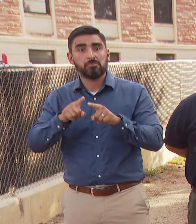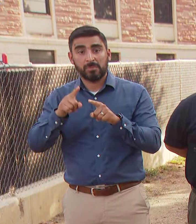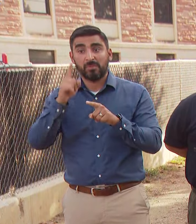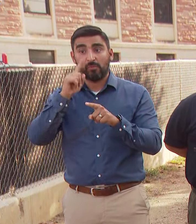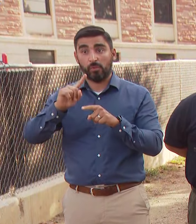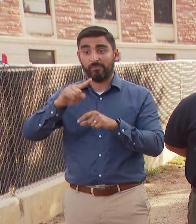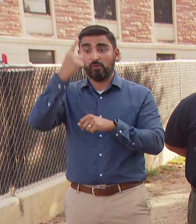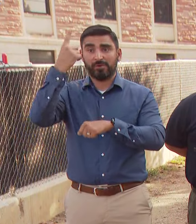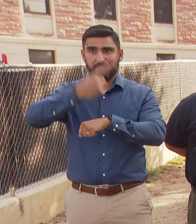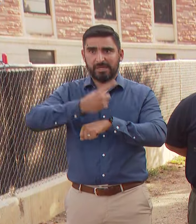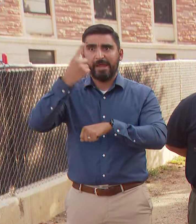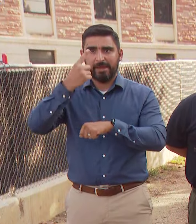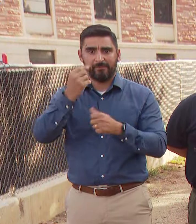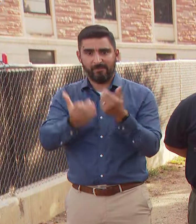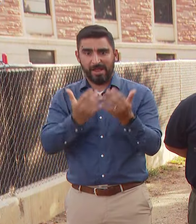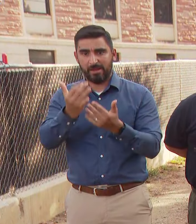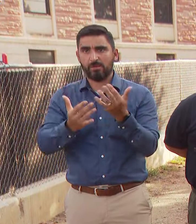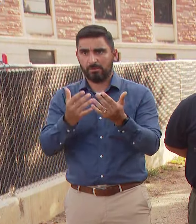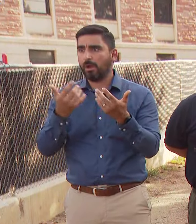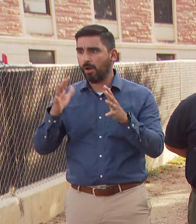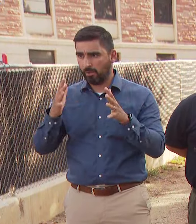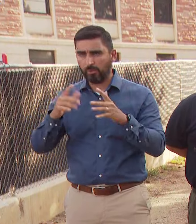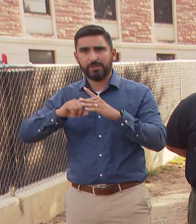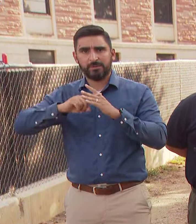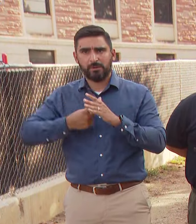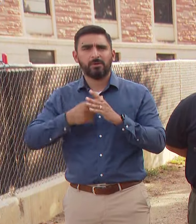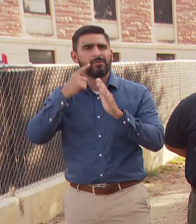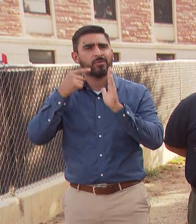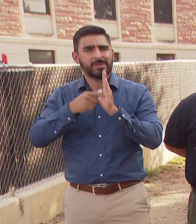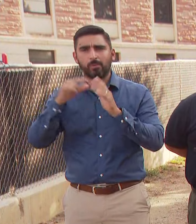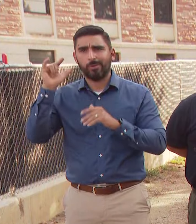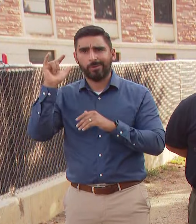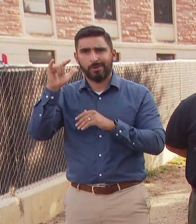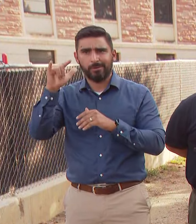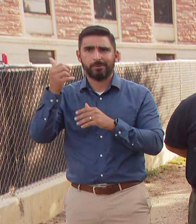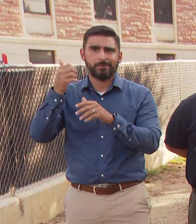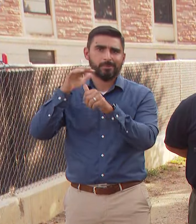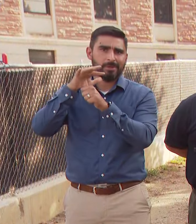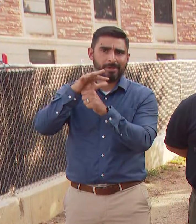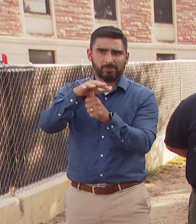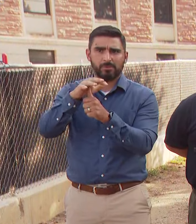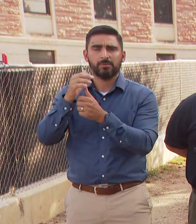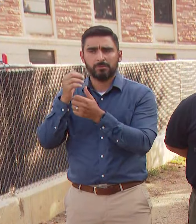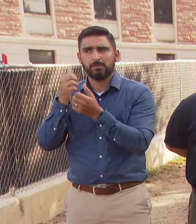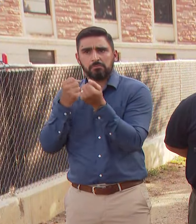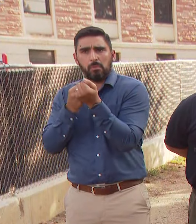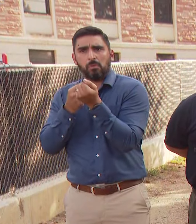and all of those are in play, for example, the air support that we got today. Um But I'm not sure this fire is going